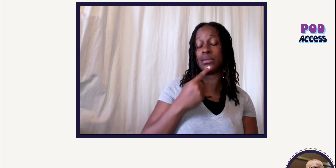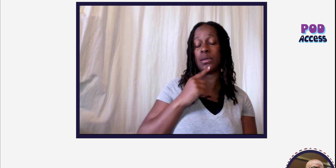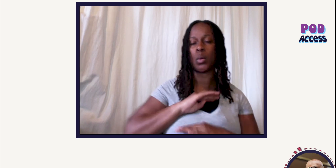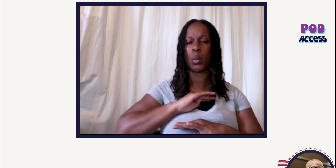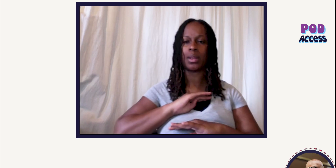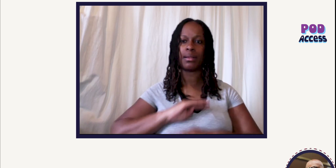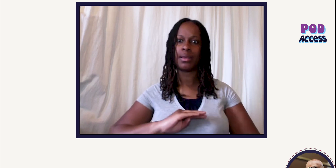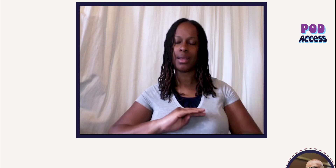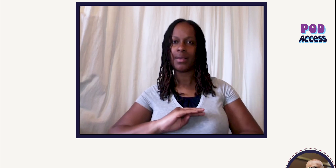Relief.